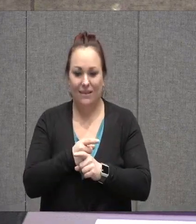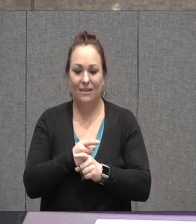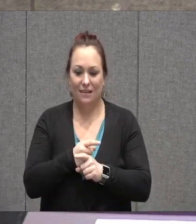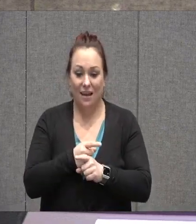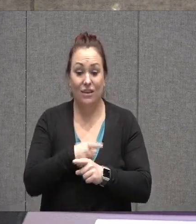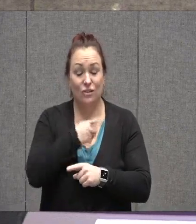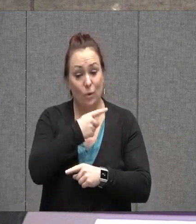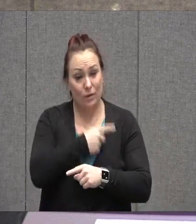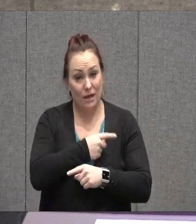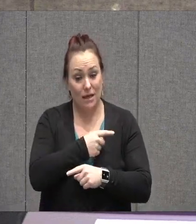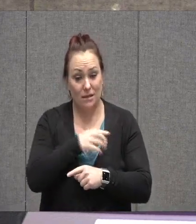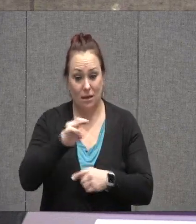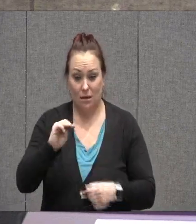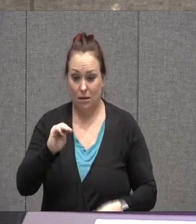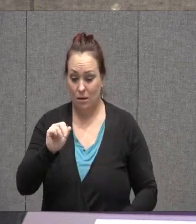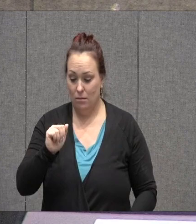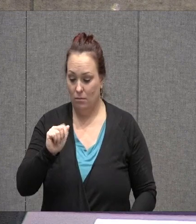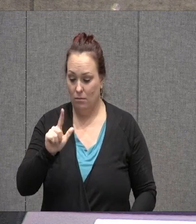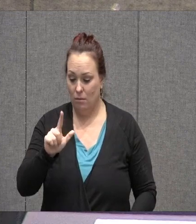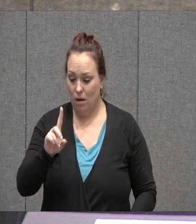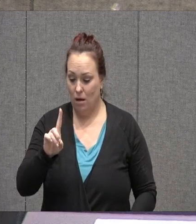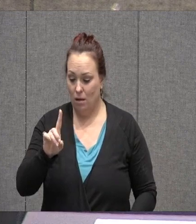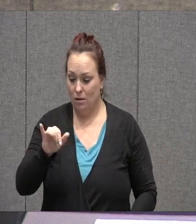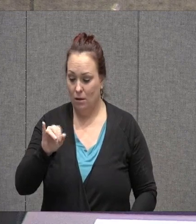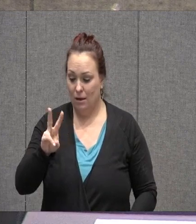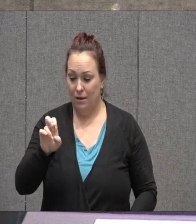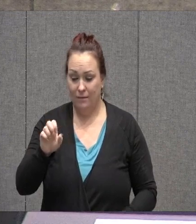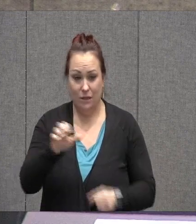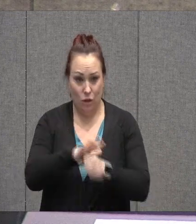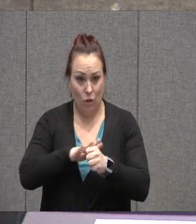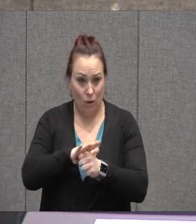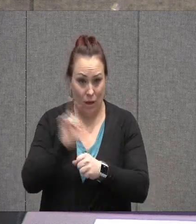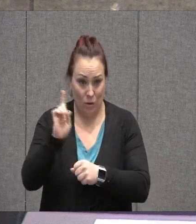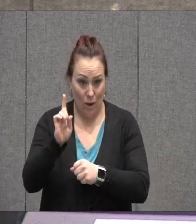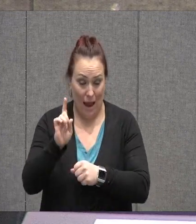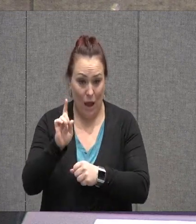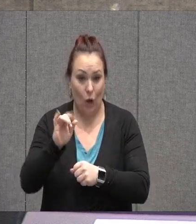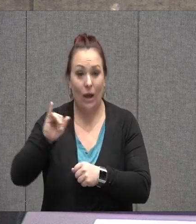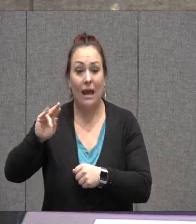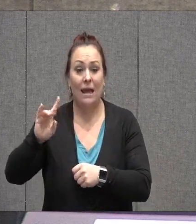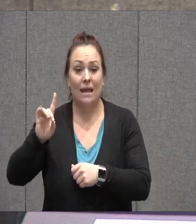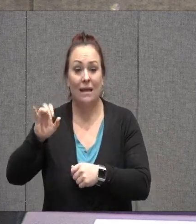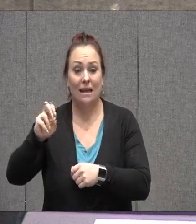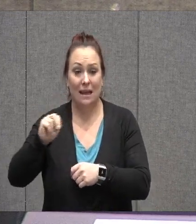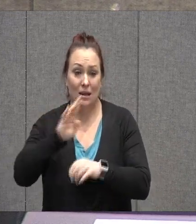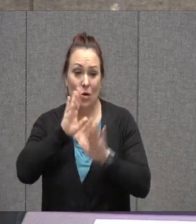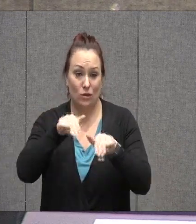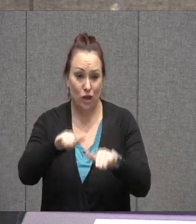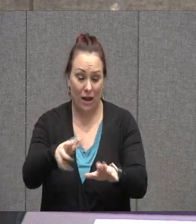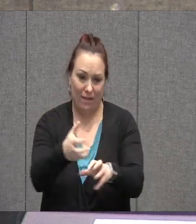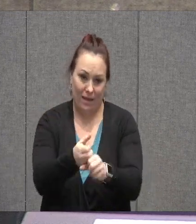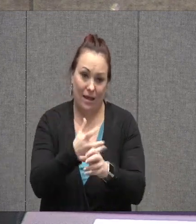The Maldives is in the Indian Ocean. And of course they get lots of resources from the ocean.